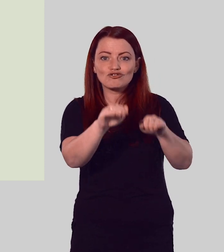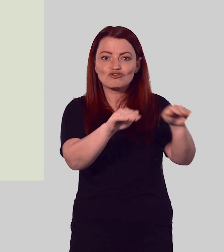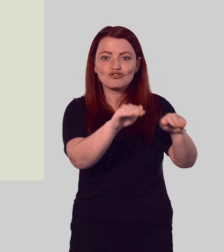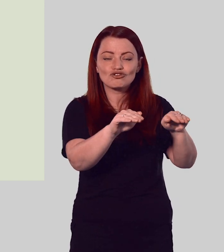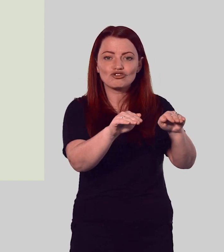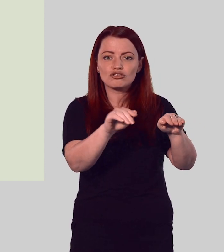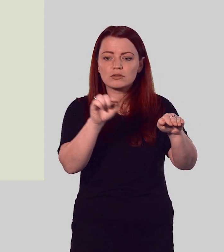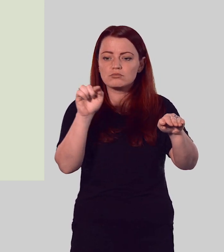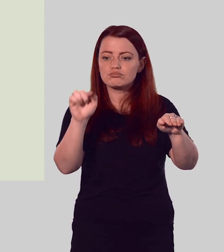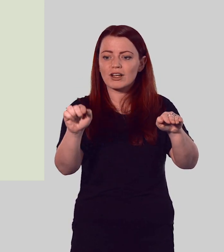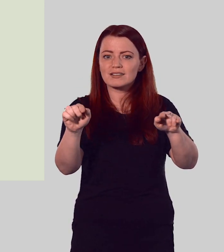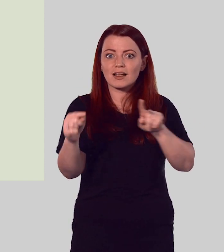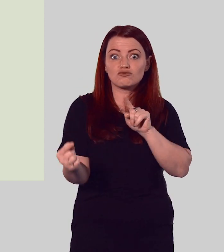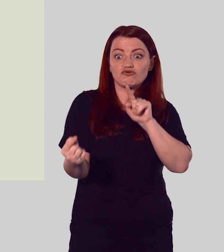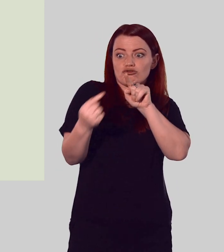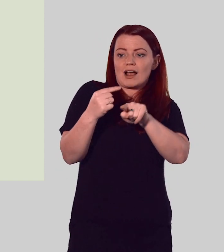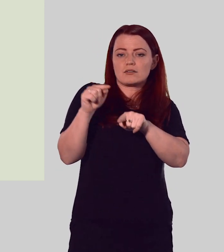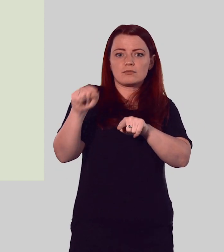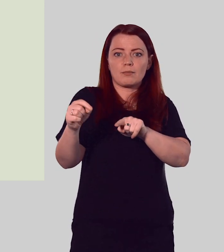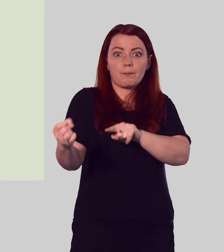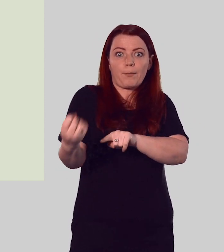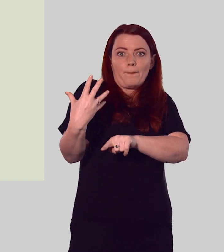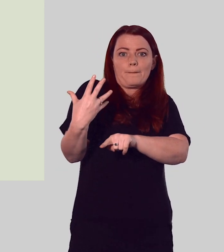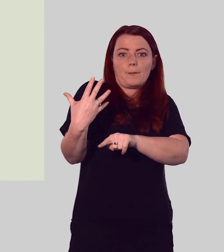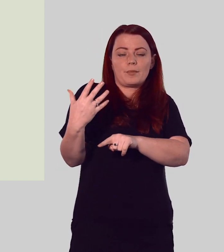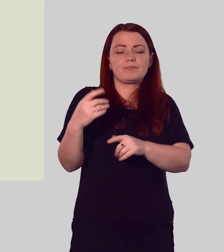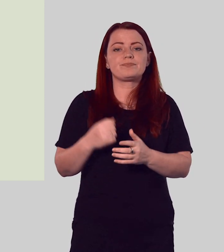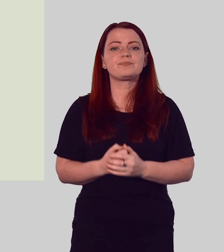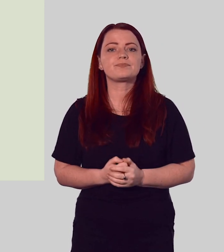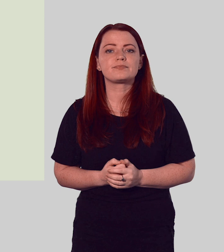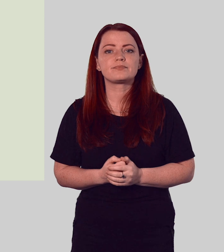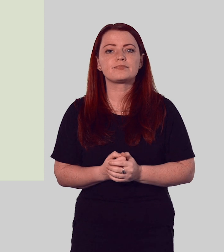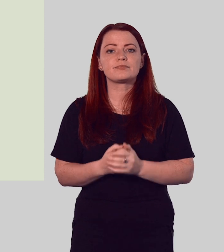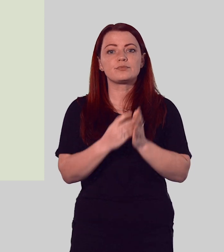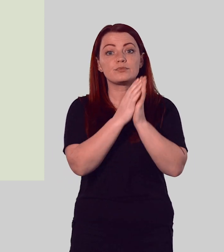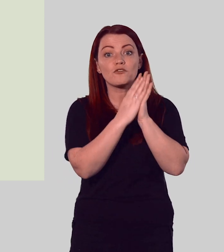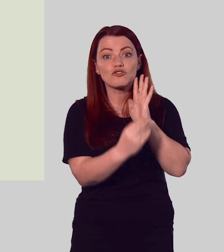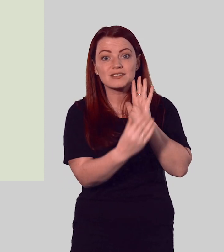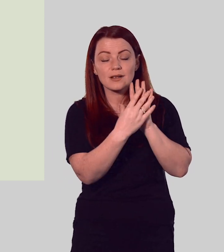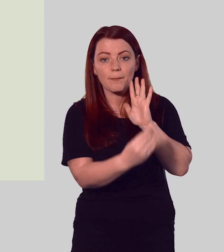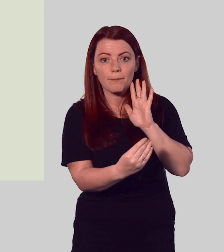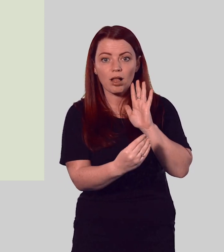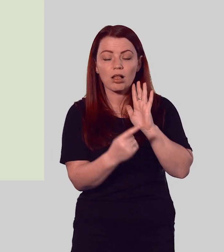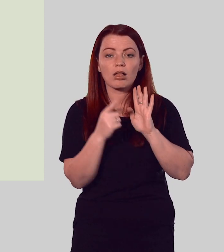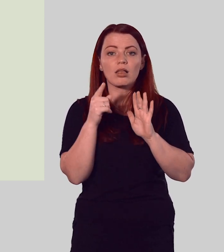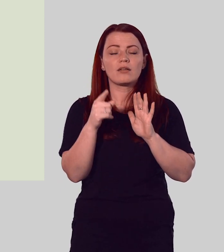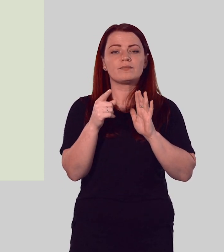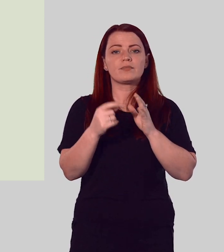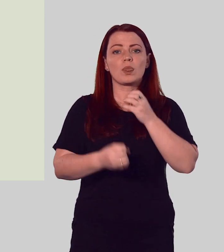it can react, so for example the story that I've written